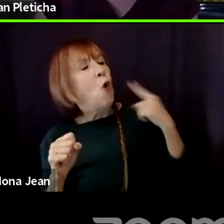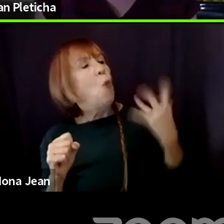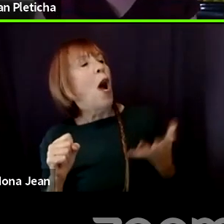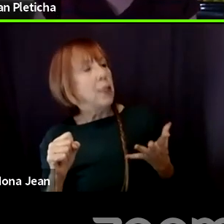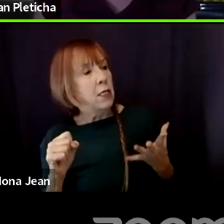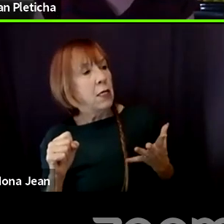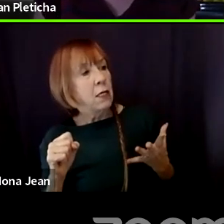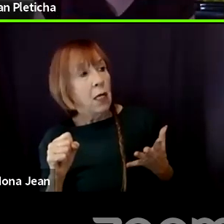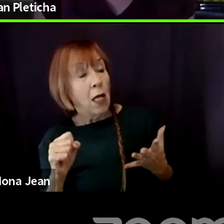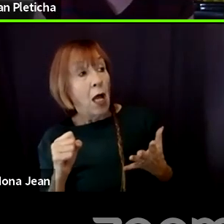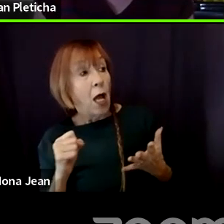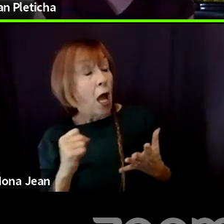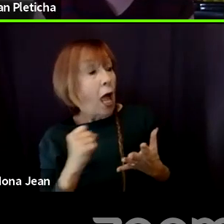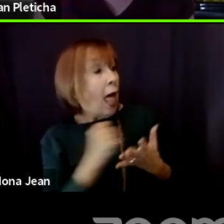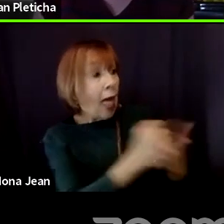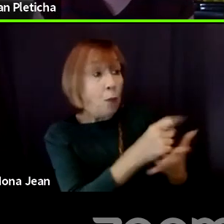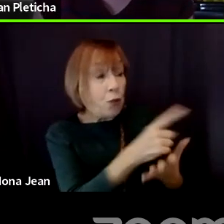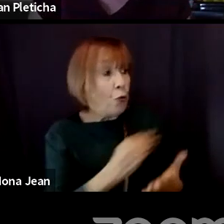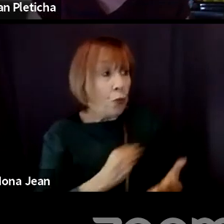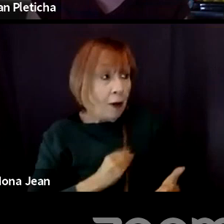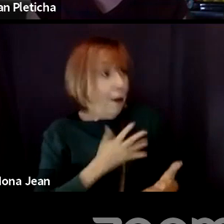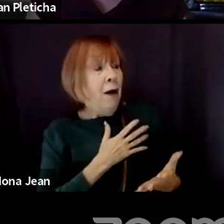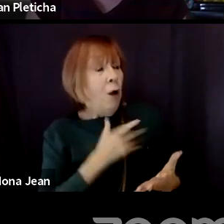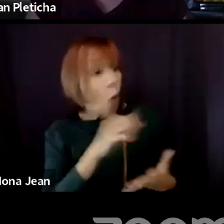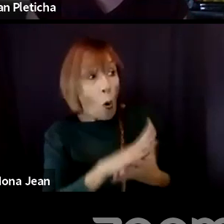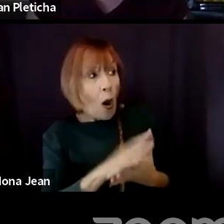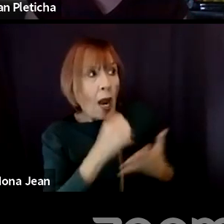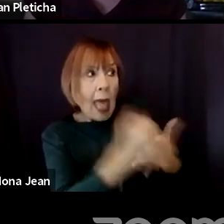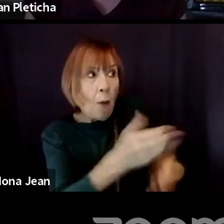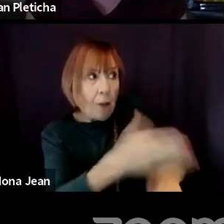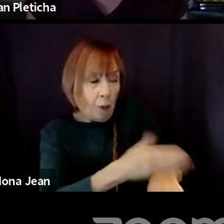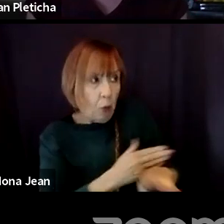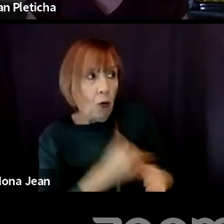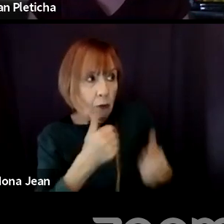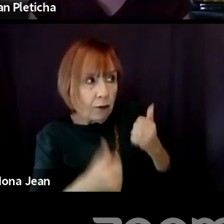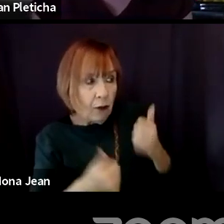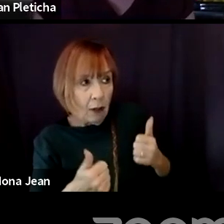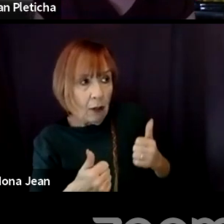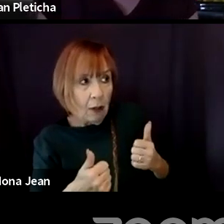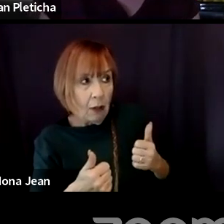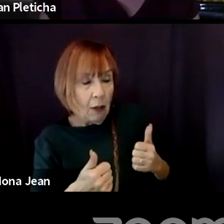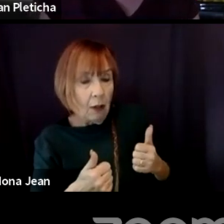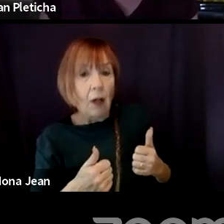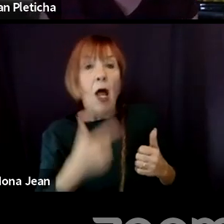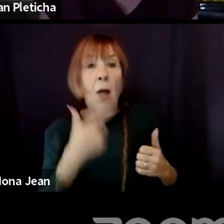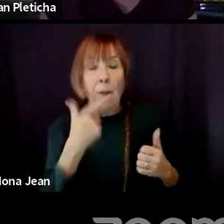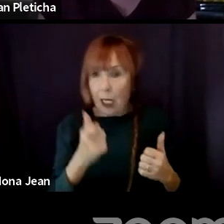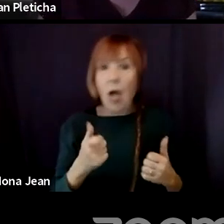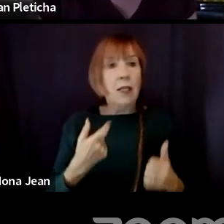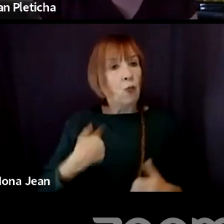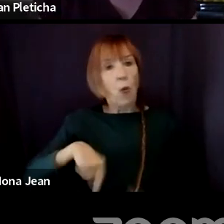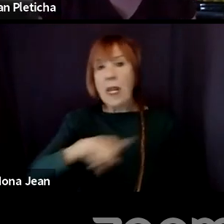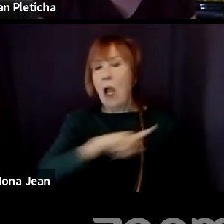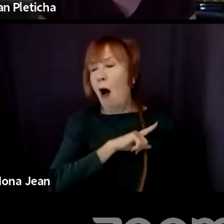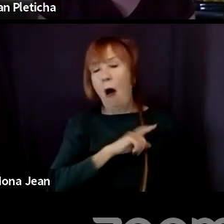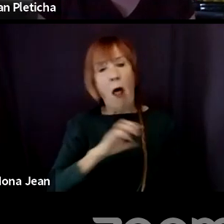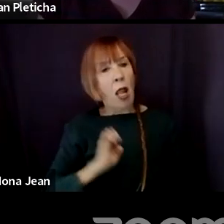And there's a reason for that because most of us, like you said, our egos in the way and it really is,